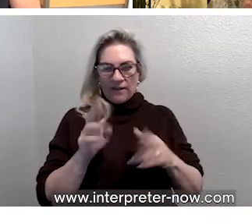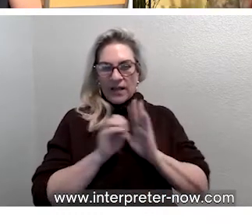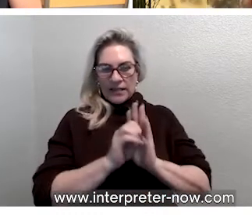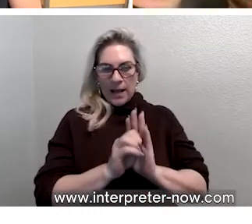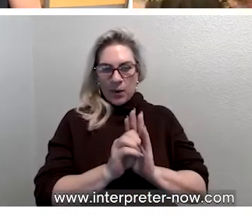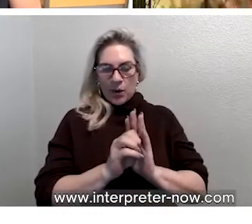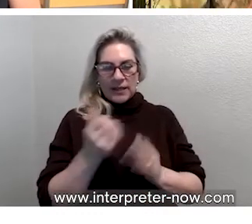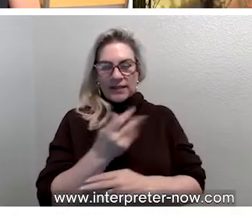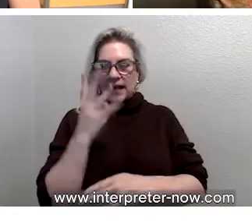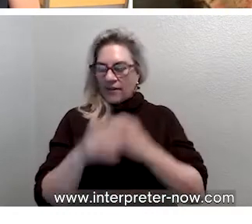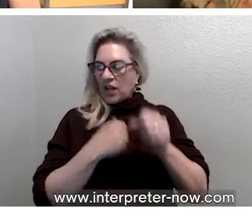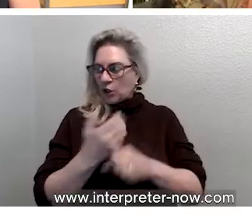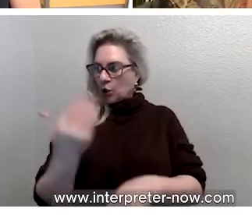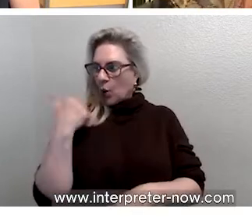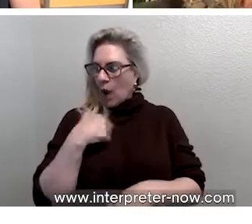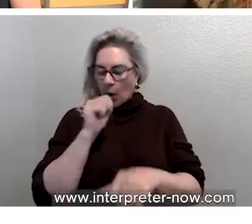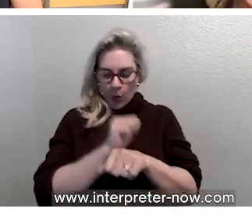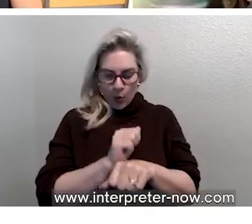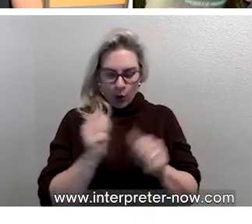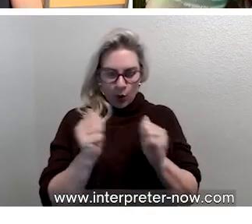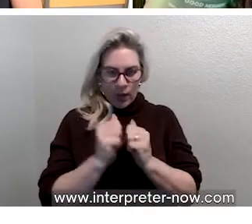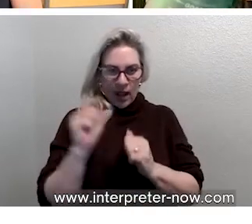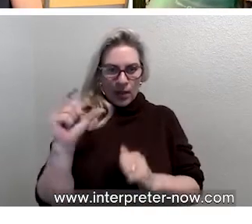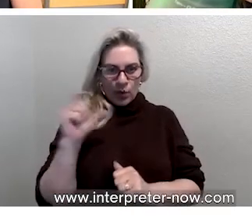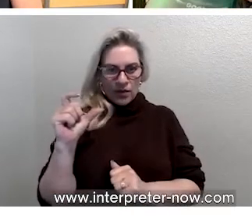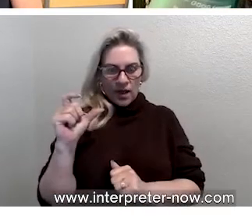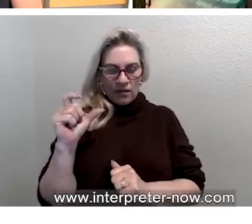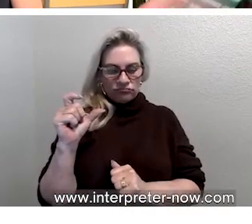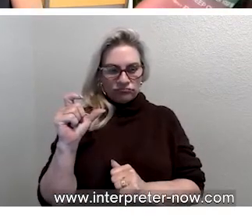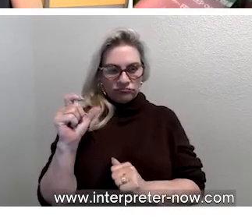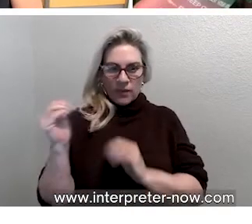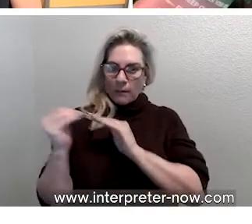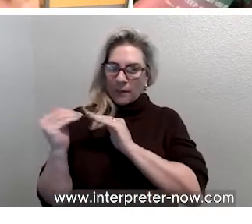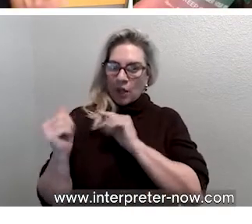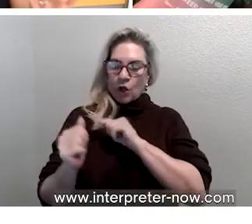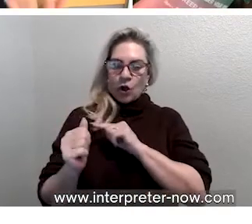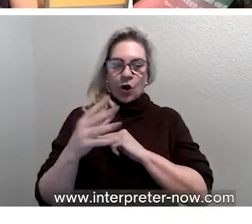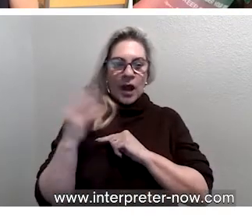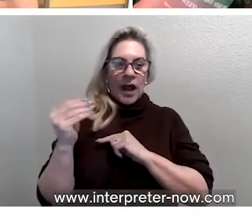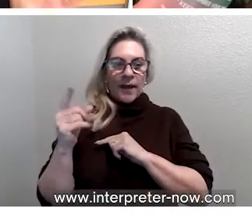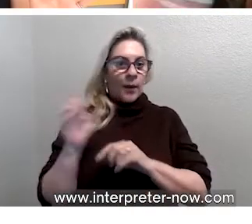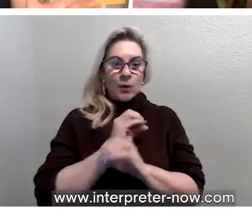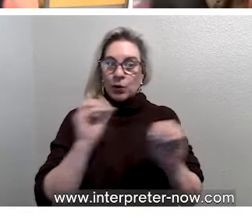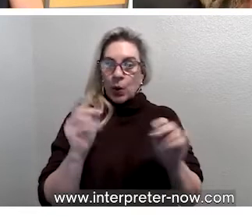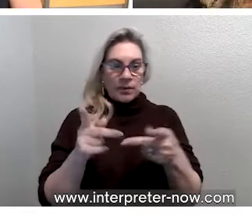Several years ago, I worked with a Muslim colleague, and there wasn't space. There was no space.